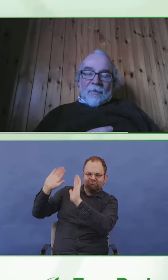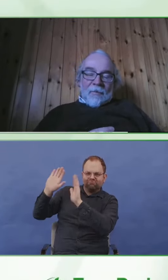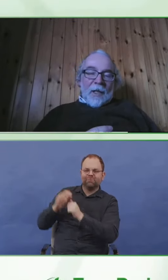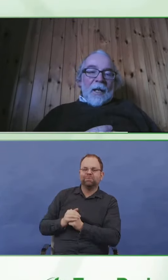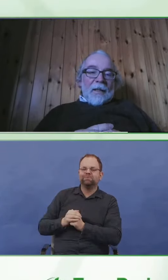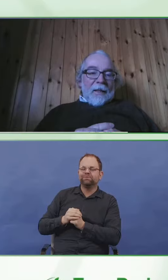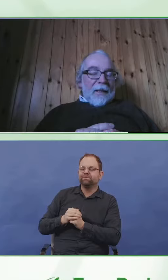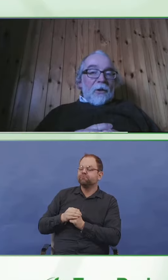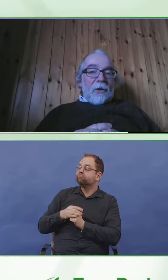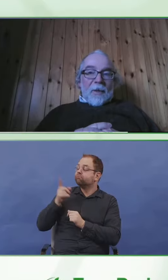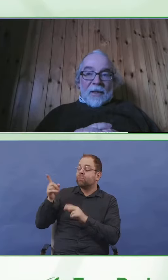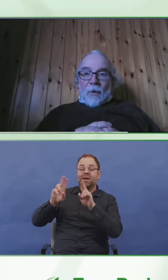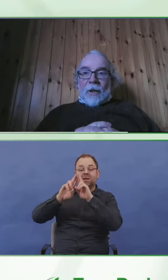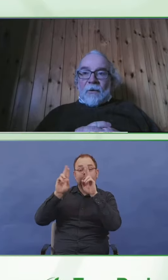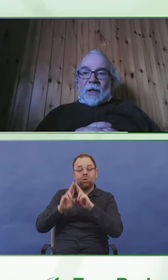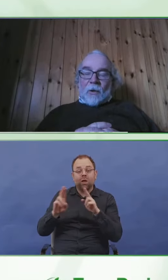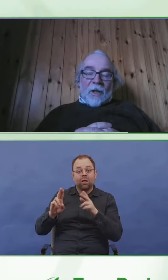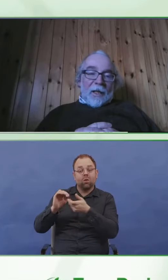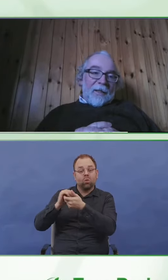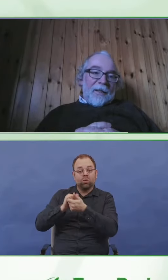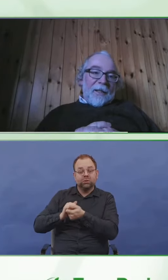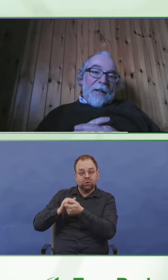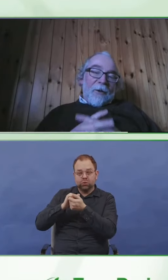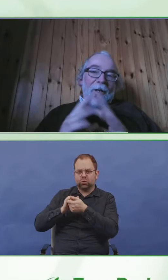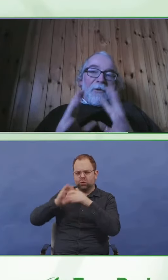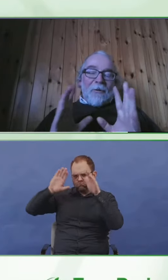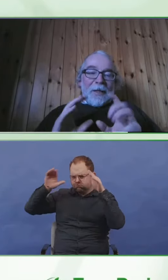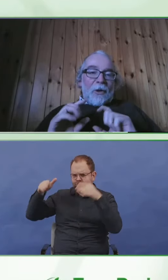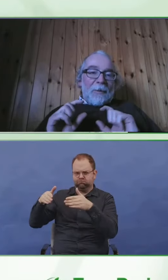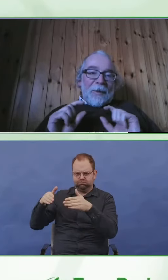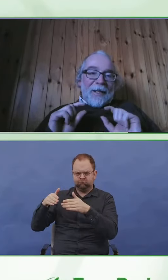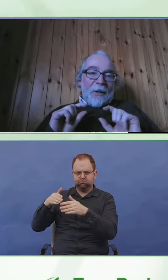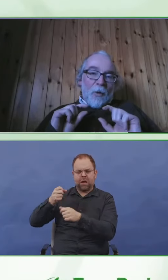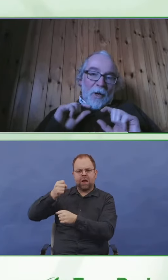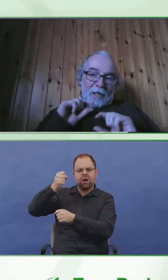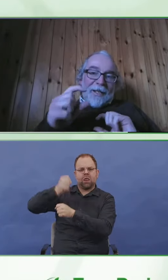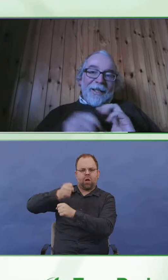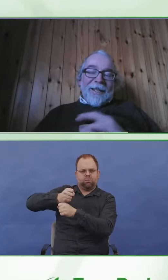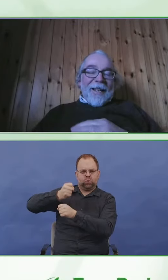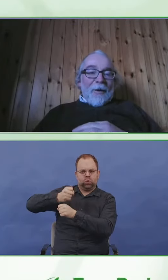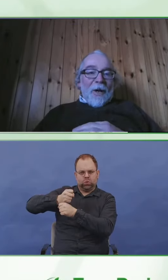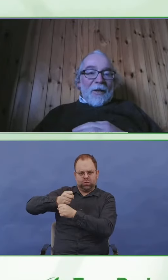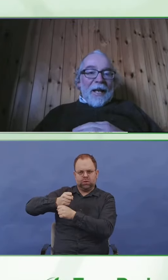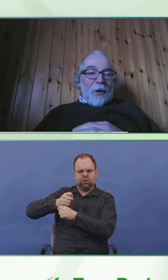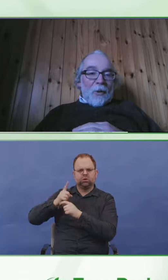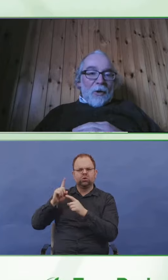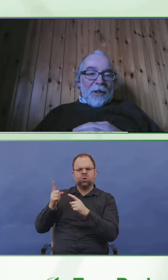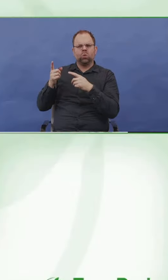Thank you Thomas. I will try to do in five minutes to explain why the ILO is working